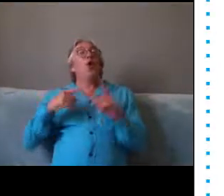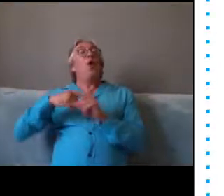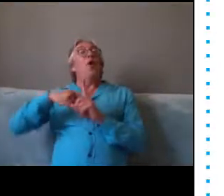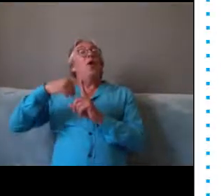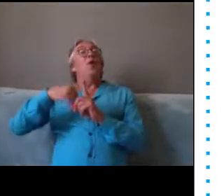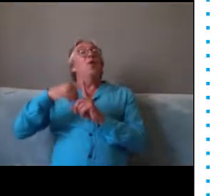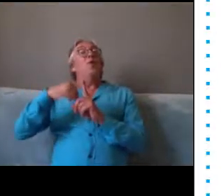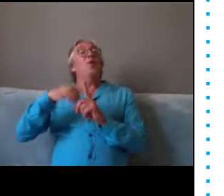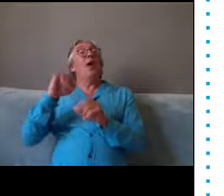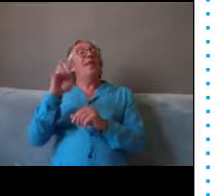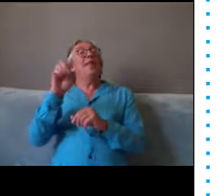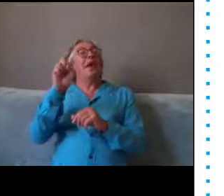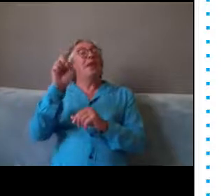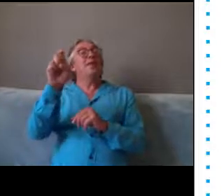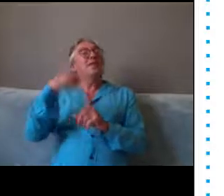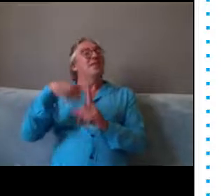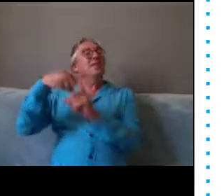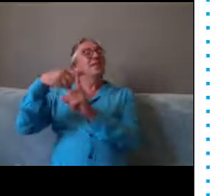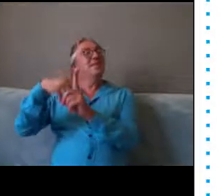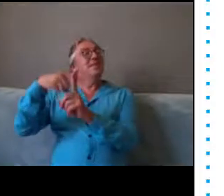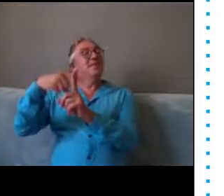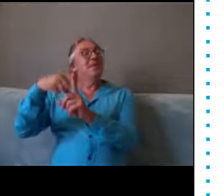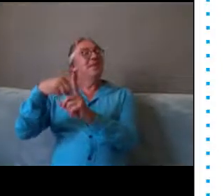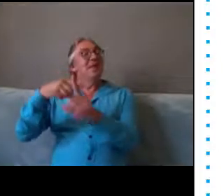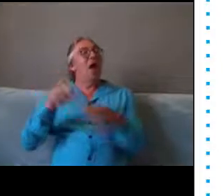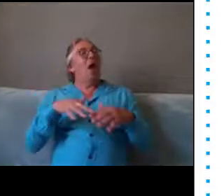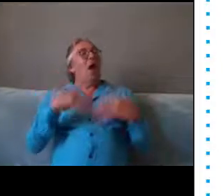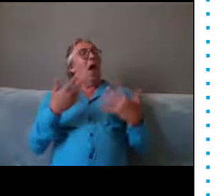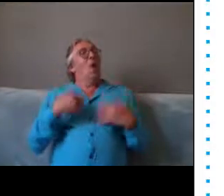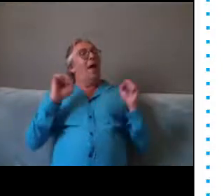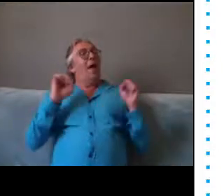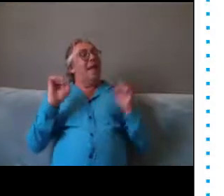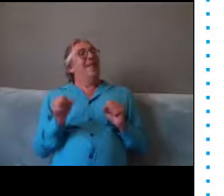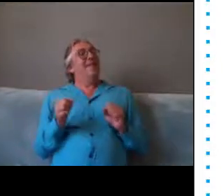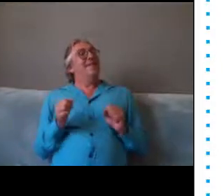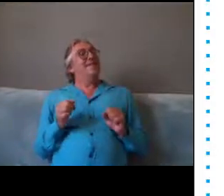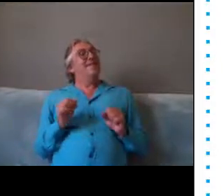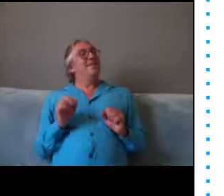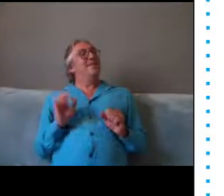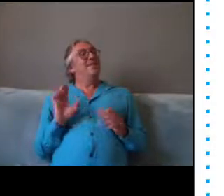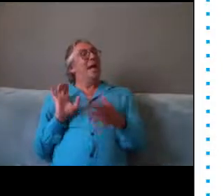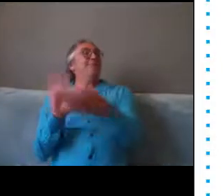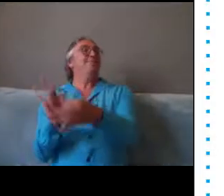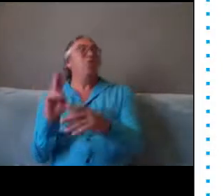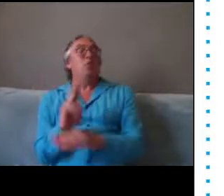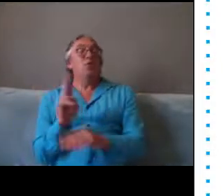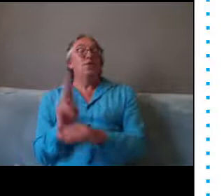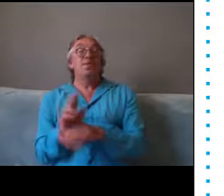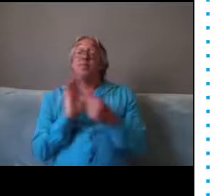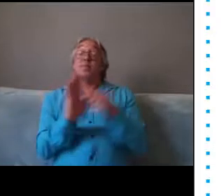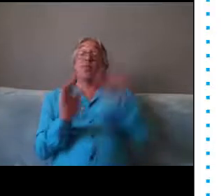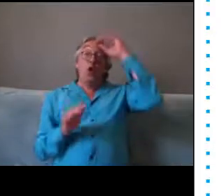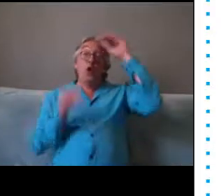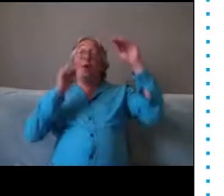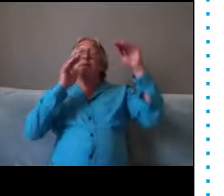Just tell you there will be university and ministry survey and everything will be published at the end of this year,